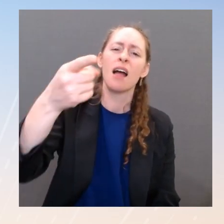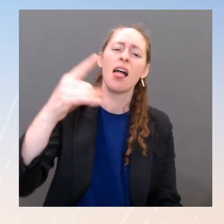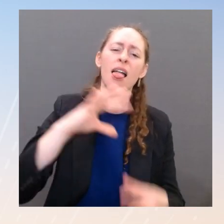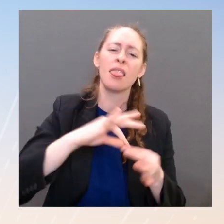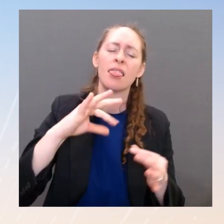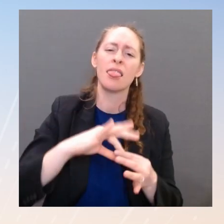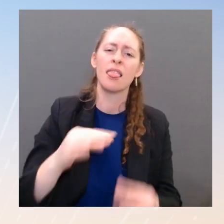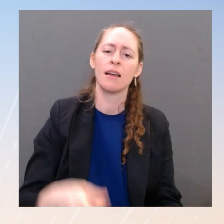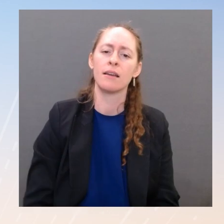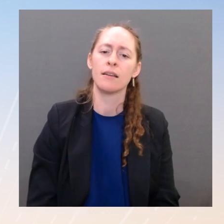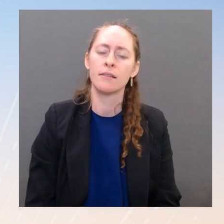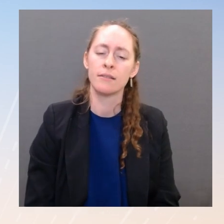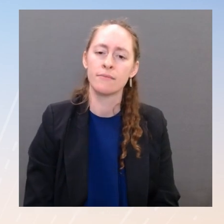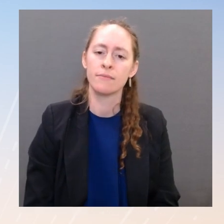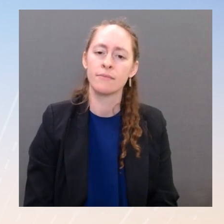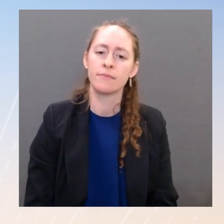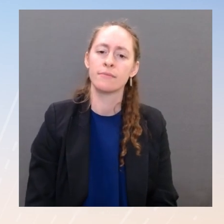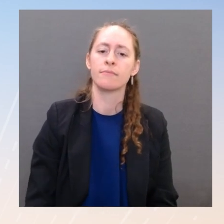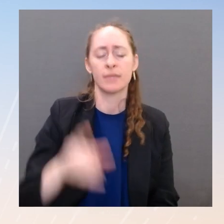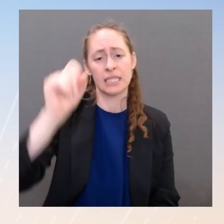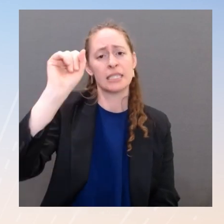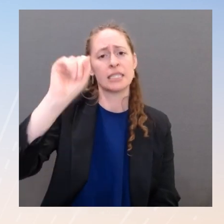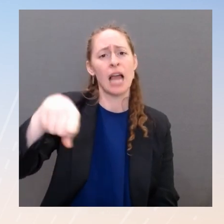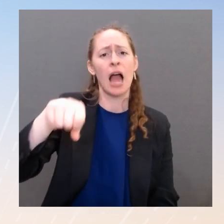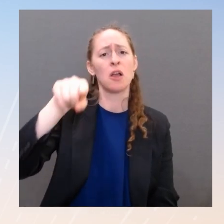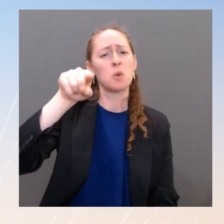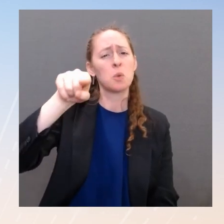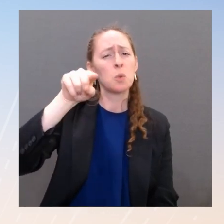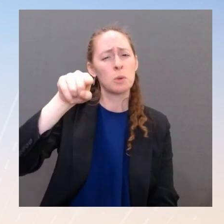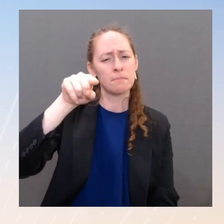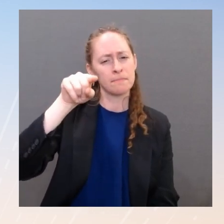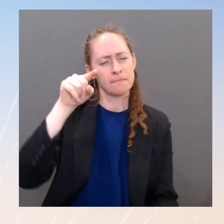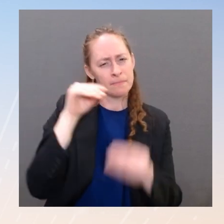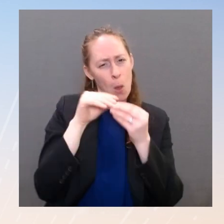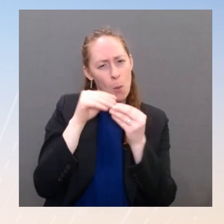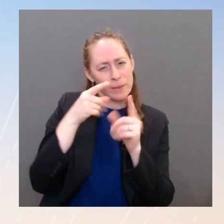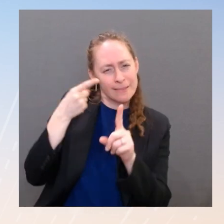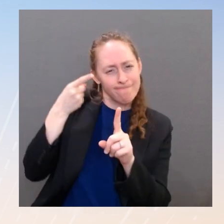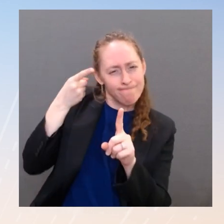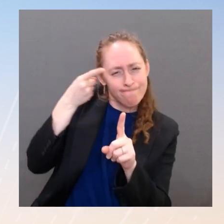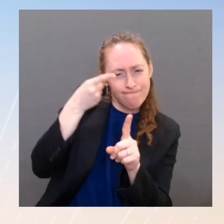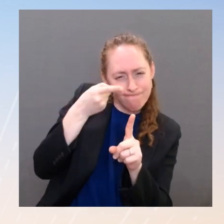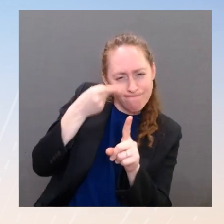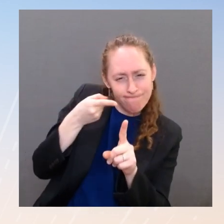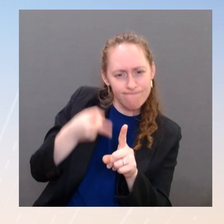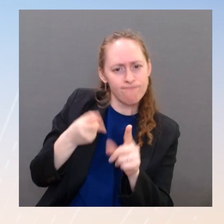Are we talking about a symbolic gesture -- you know, coordinated sanctions with the Europeans,